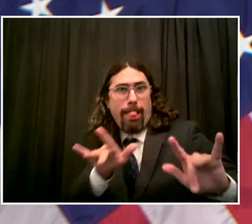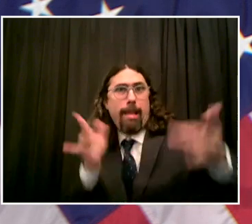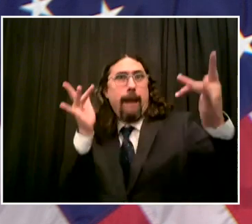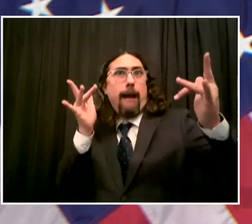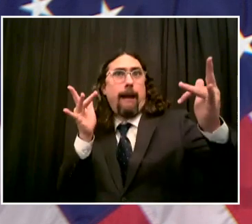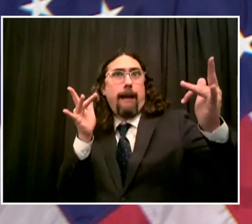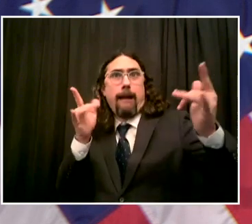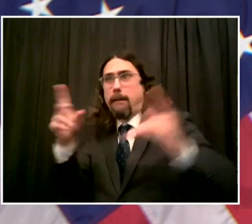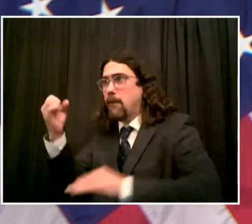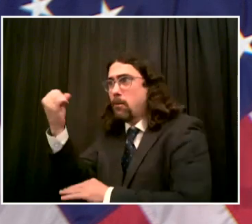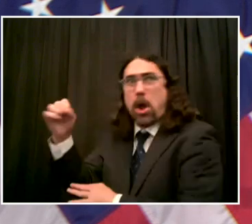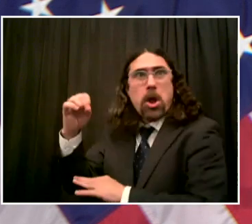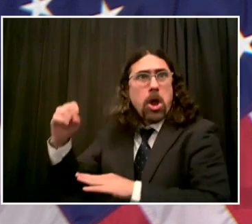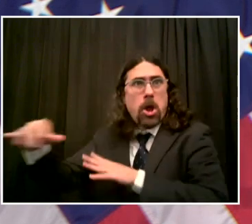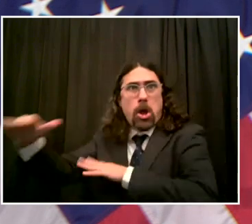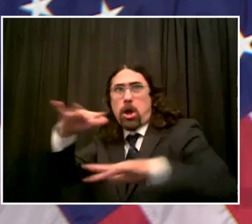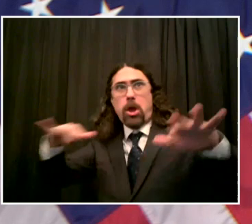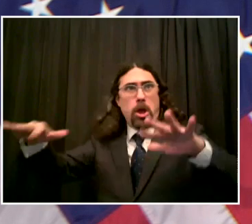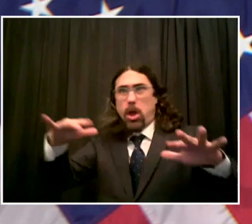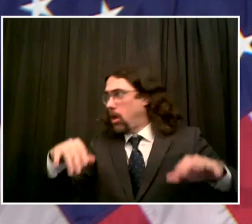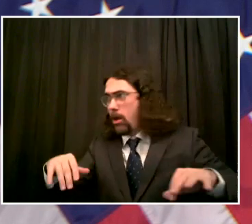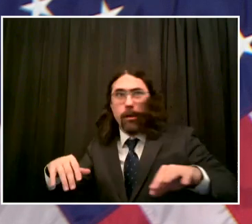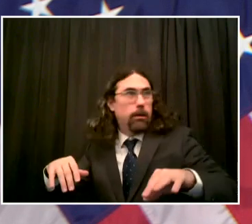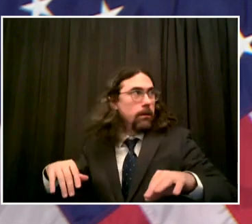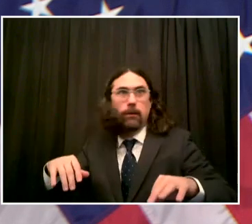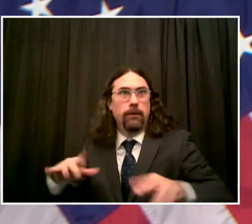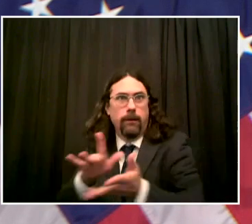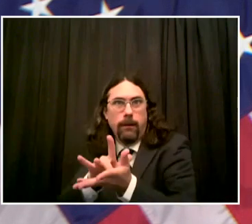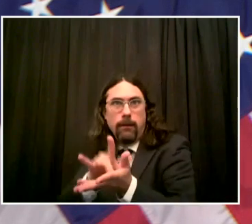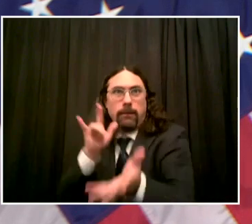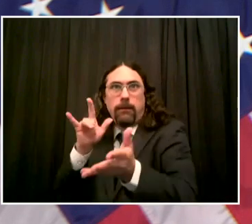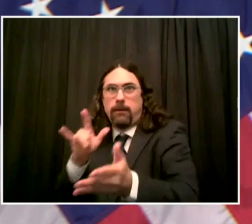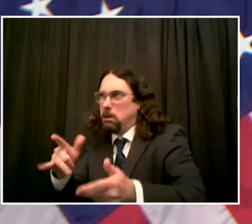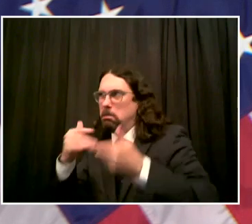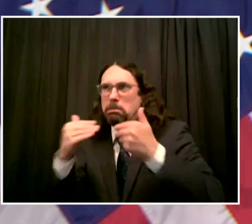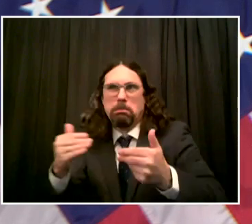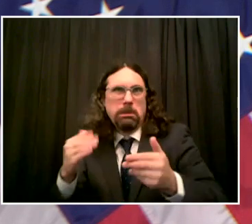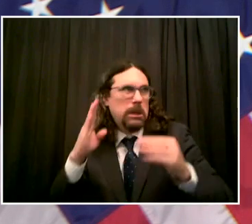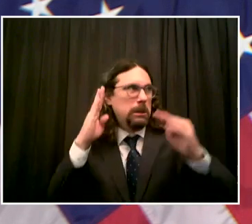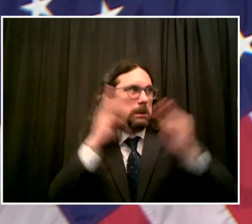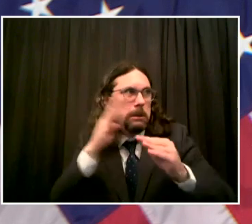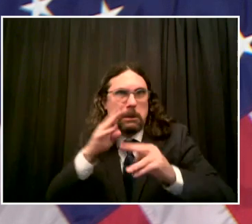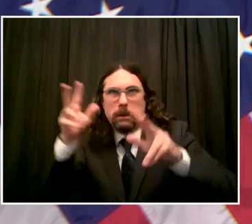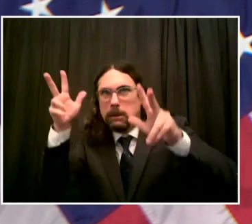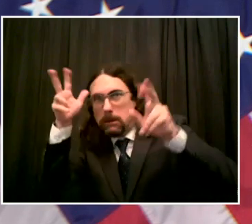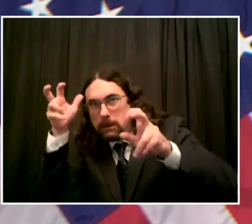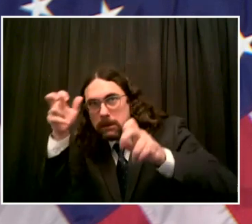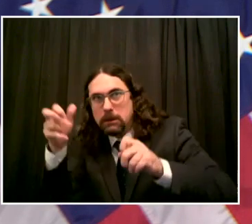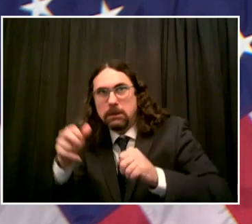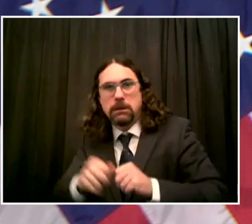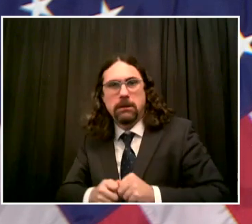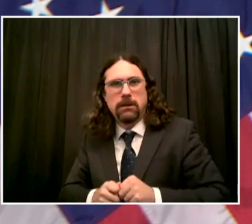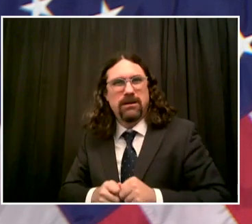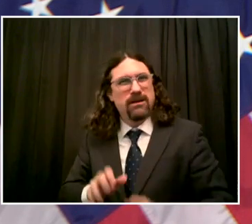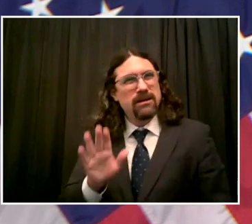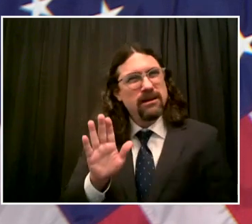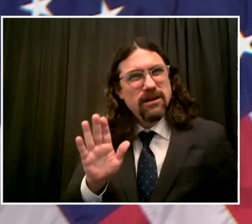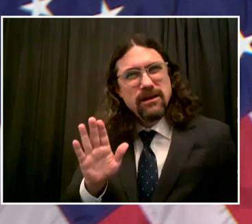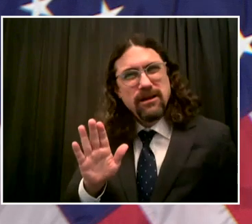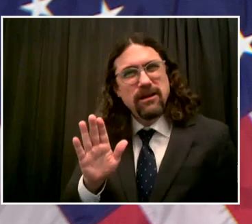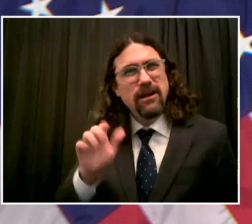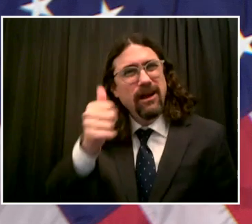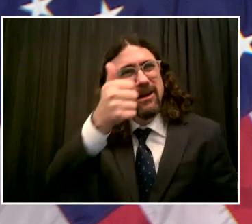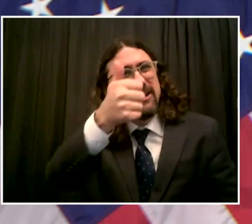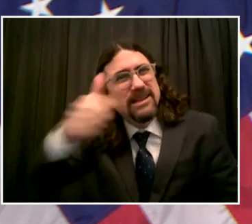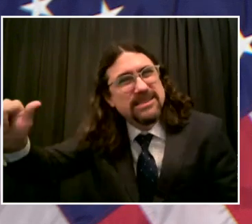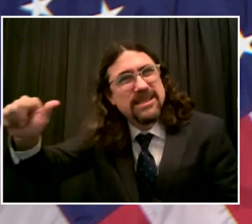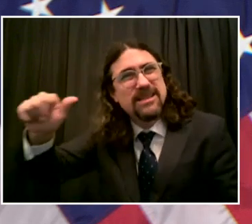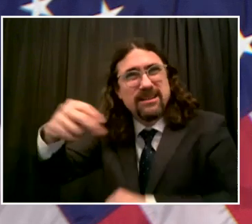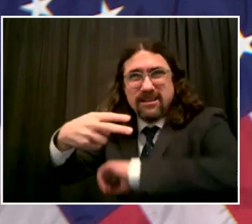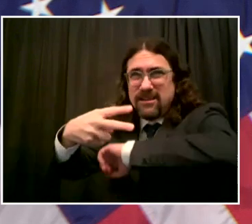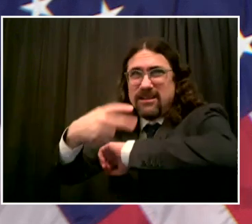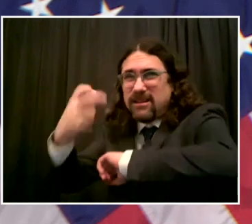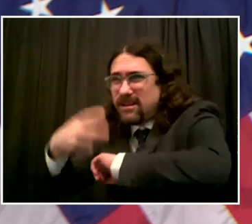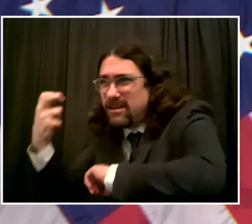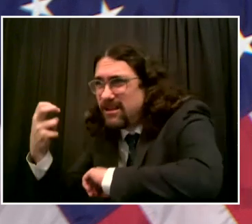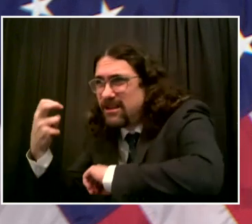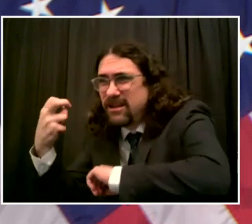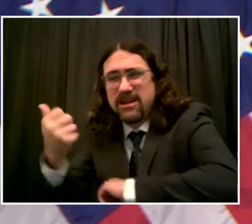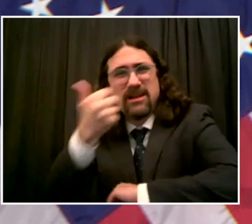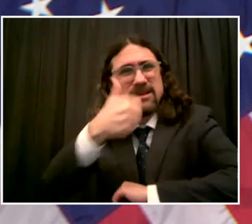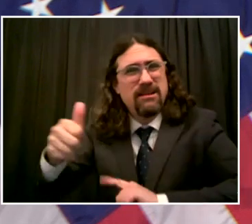MUCH.